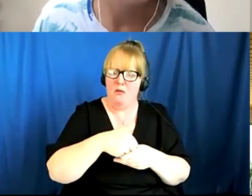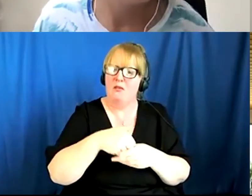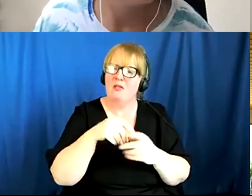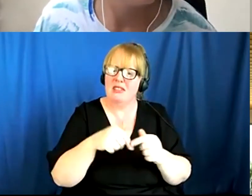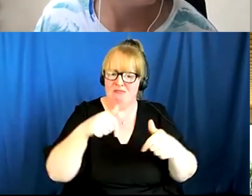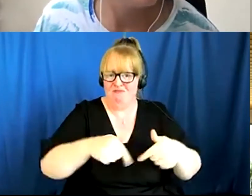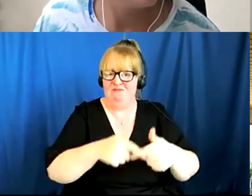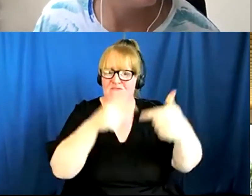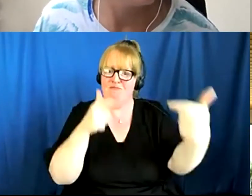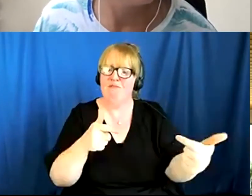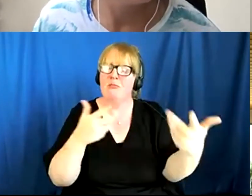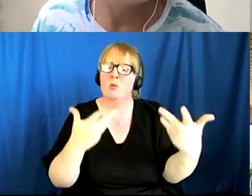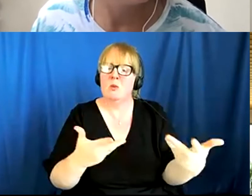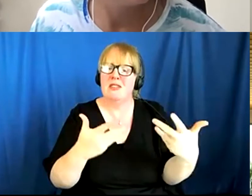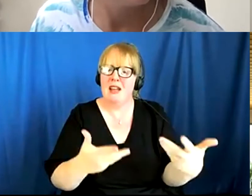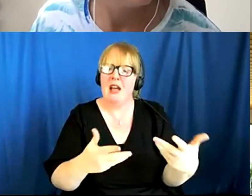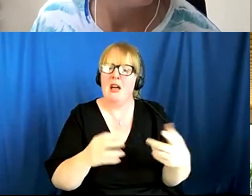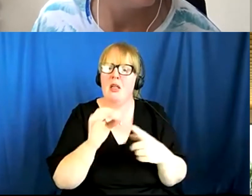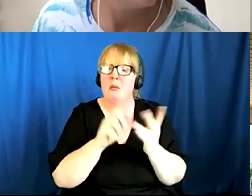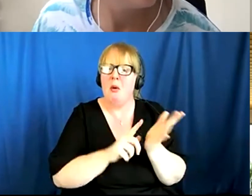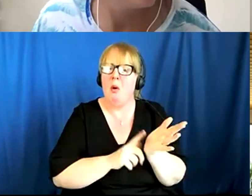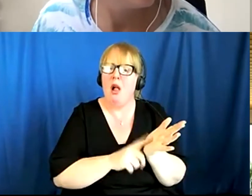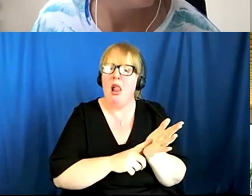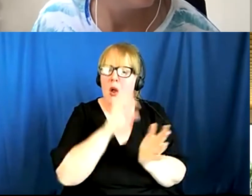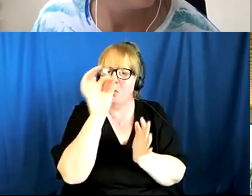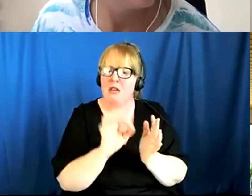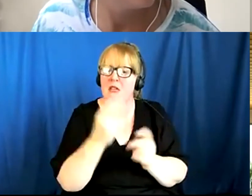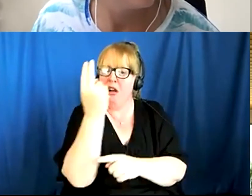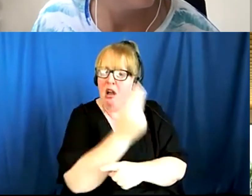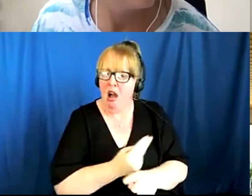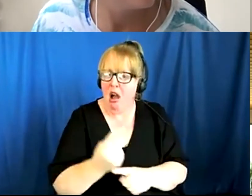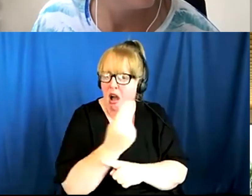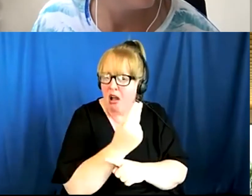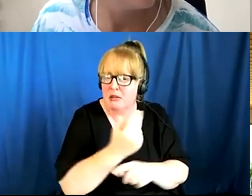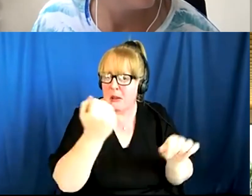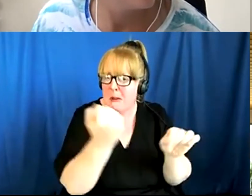and the poll question was: “can art and the making of art make a difference and